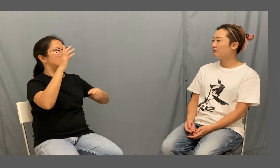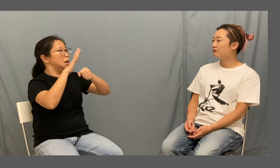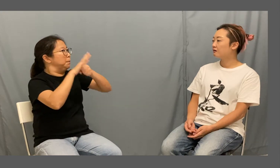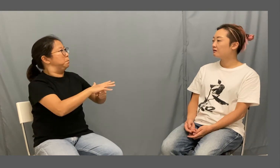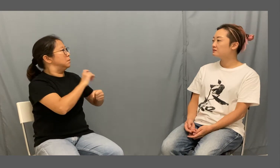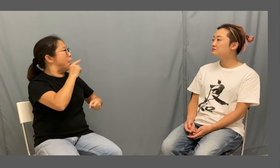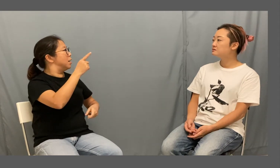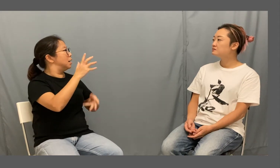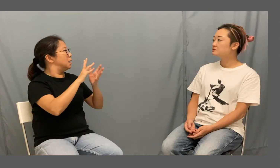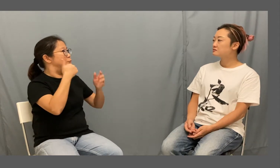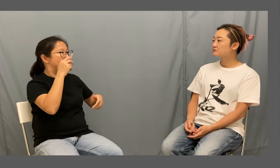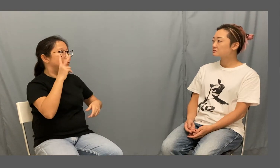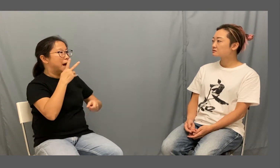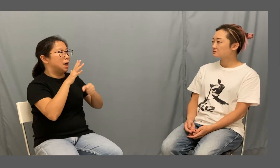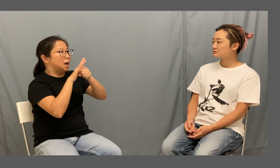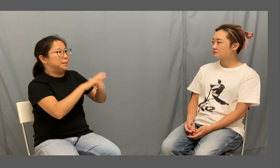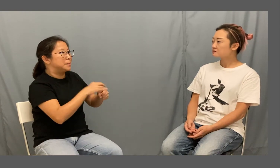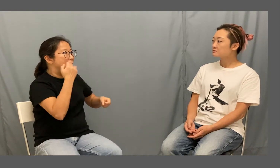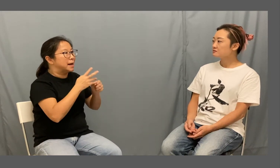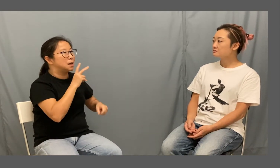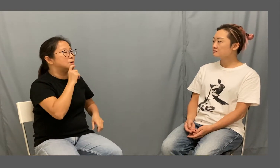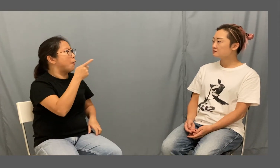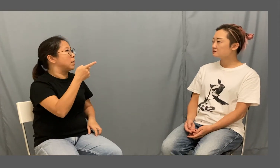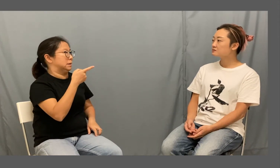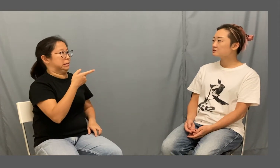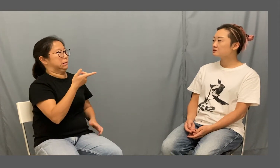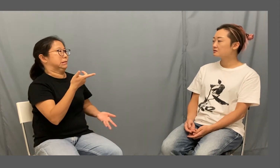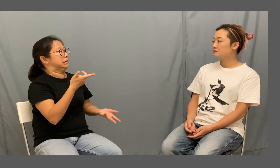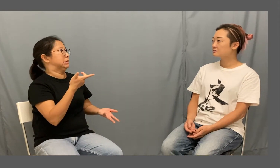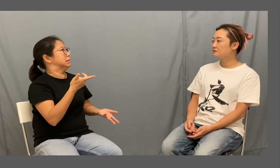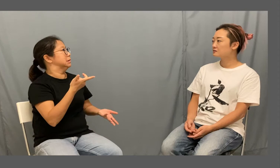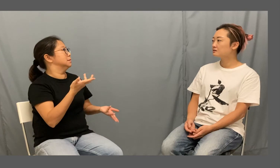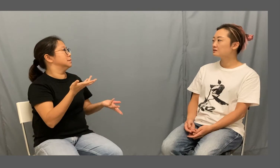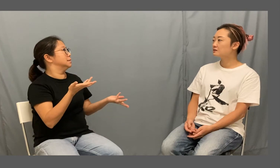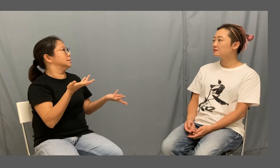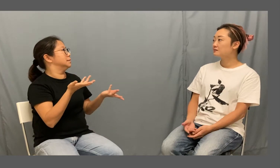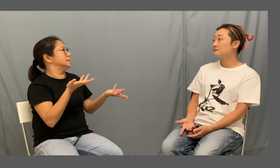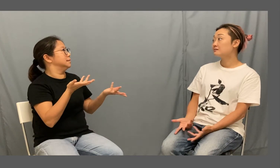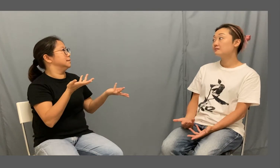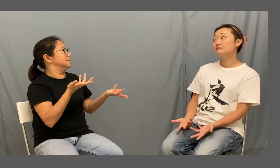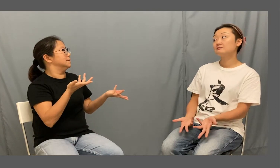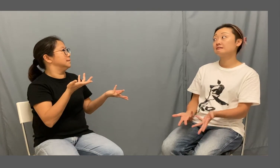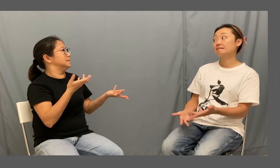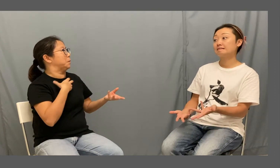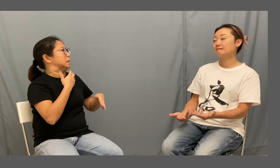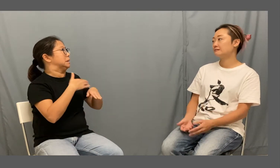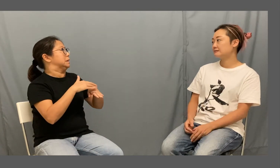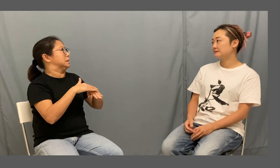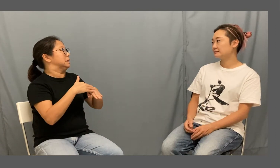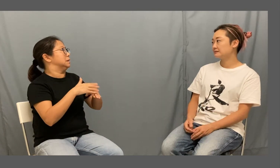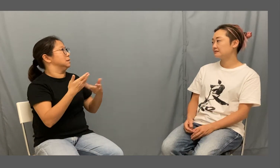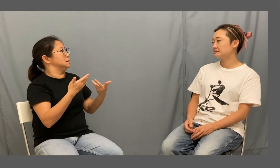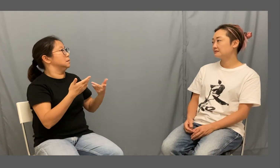It is audism. It is oppression to Deaf interpreters by hearing interpreters Lisa: Come on! >>Cat: Well...